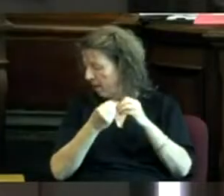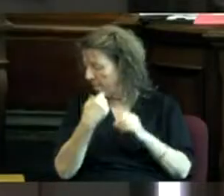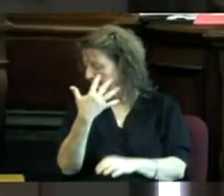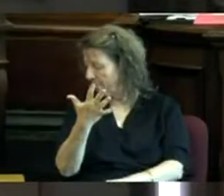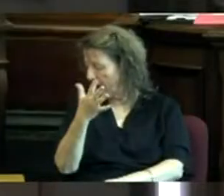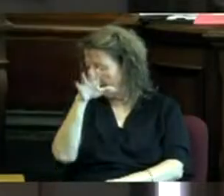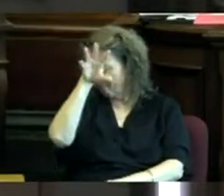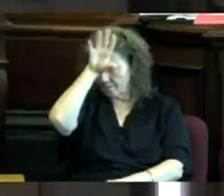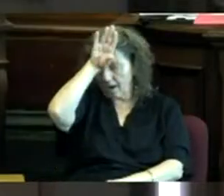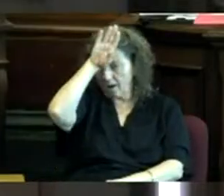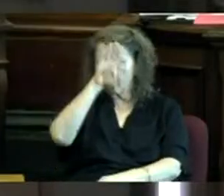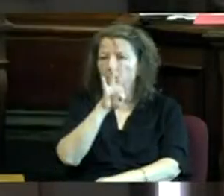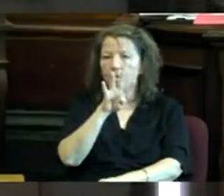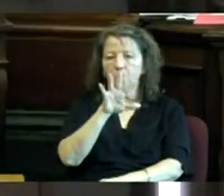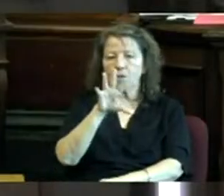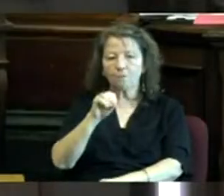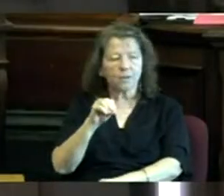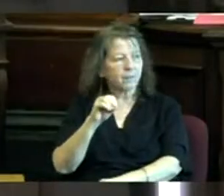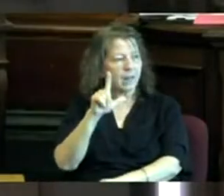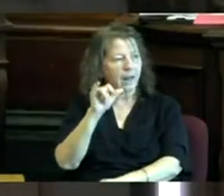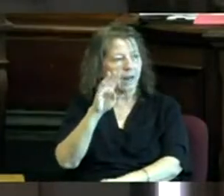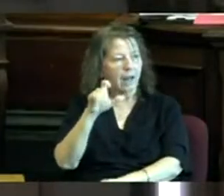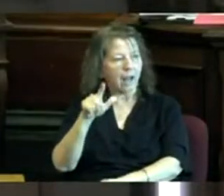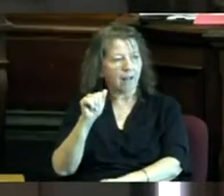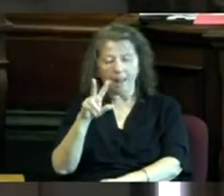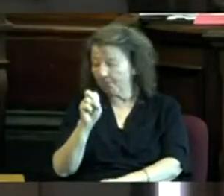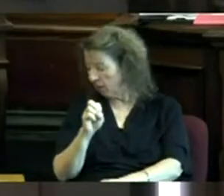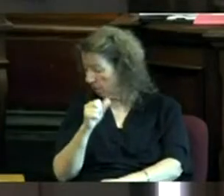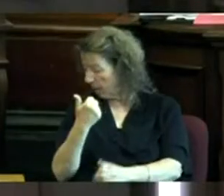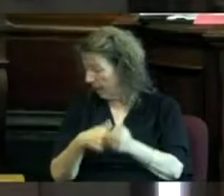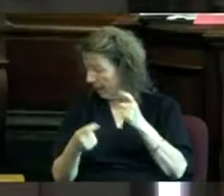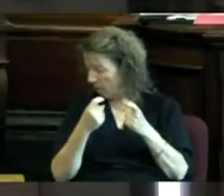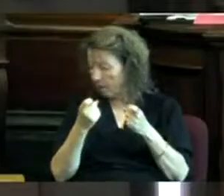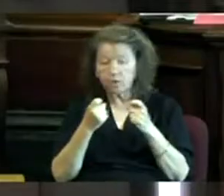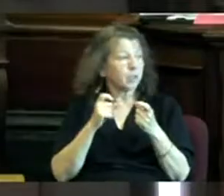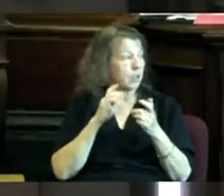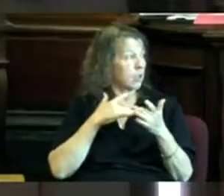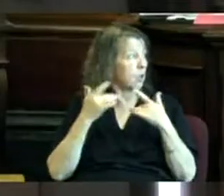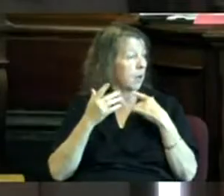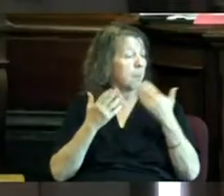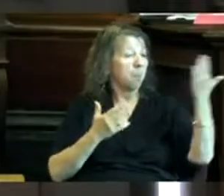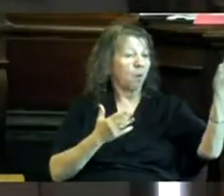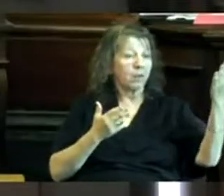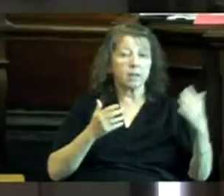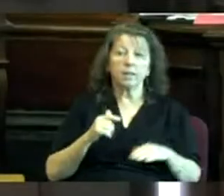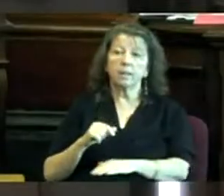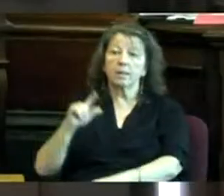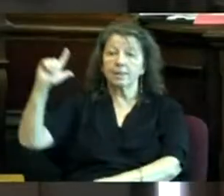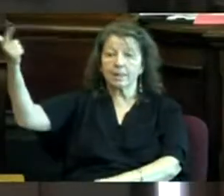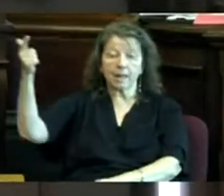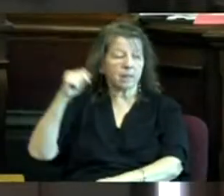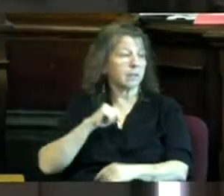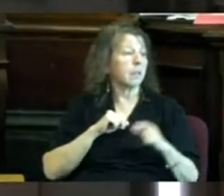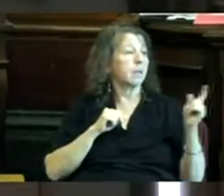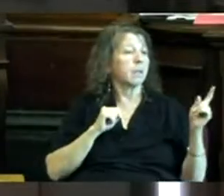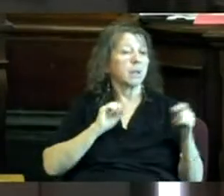and appropriation to install a community messaging sign at the engine Number five firehouse located at 450 Lyell Avenue. Any